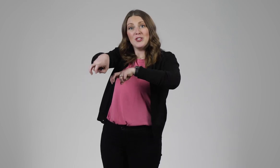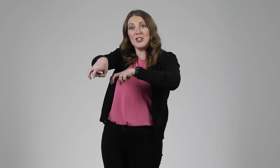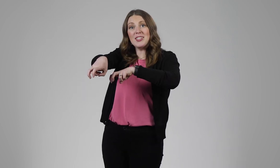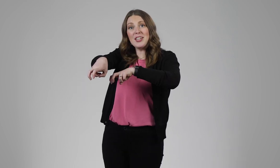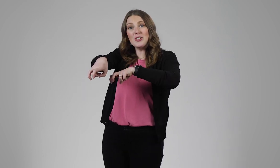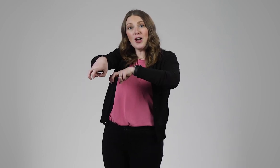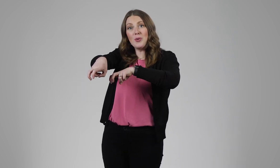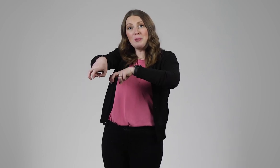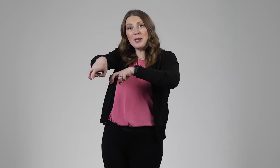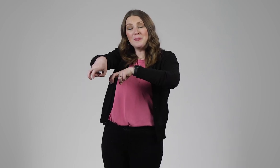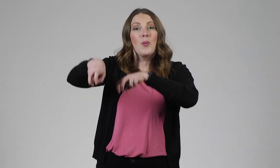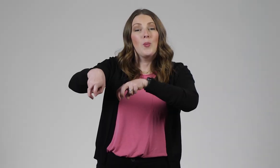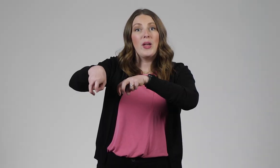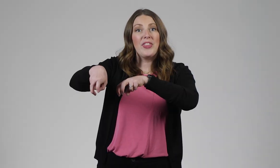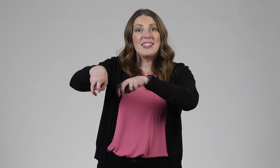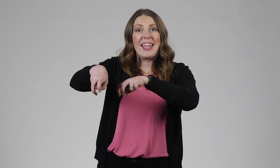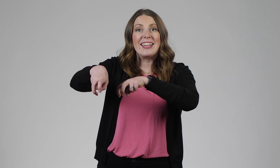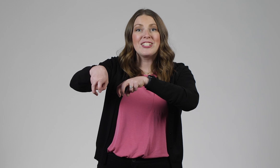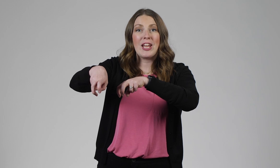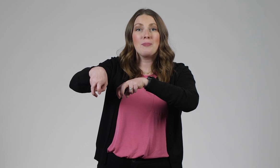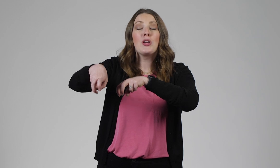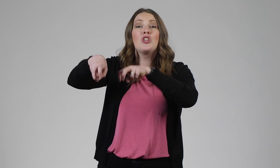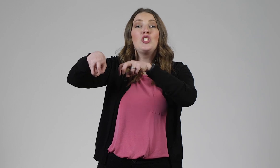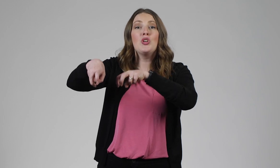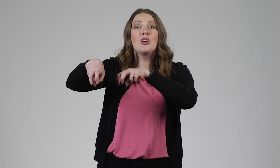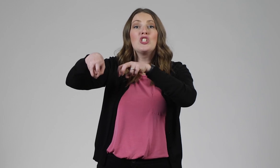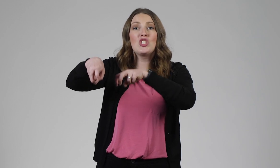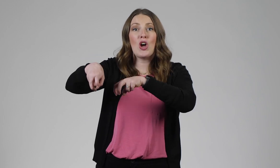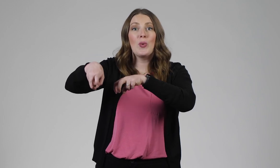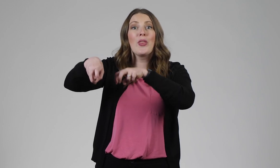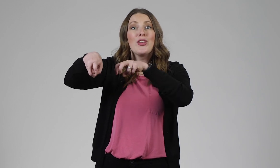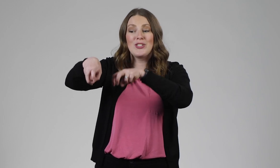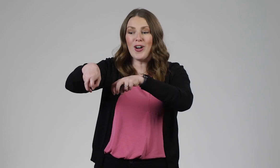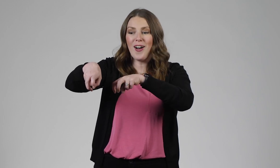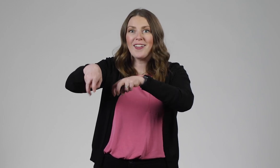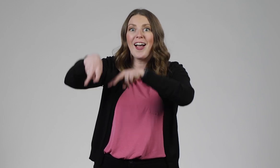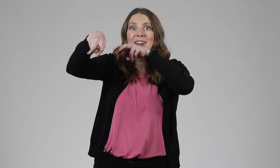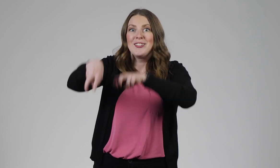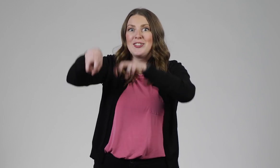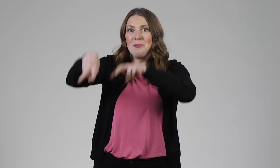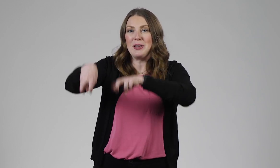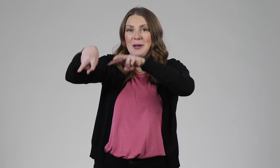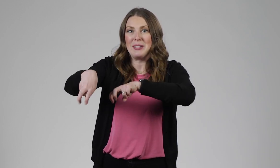just like a dog would be. With this hand shape, you can show the dog jumping up and